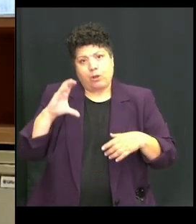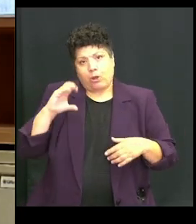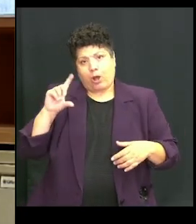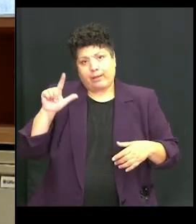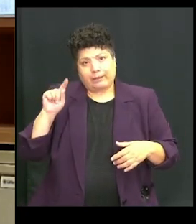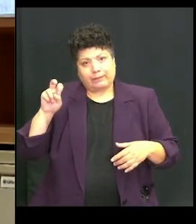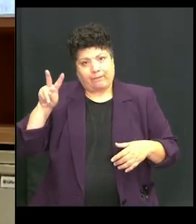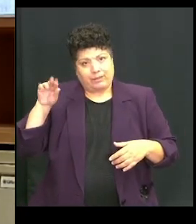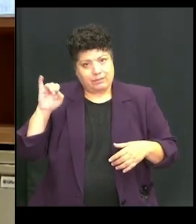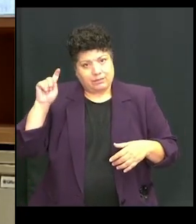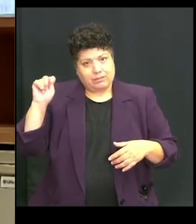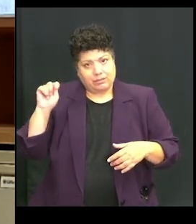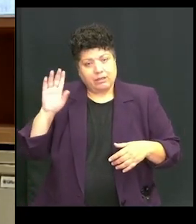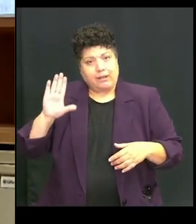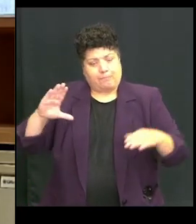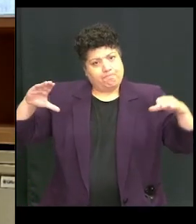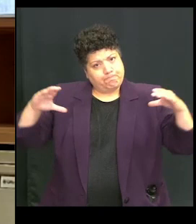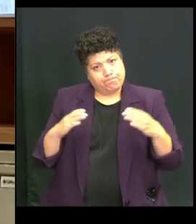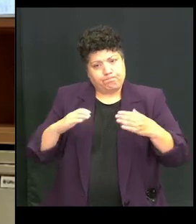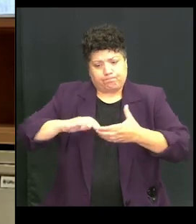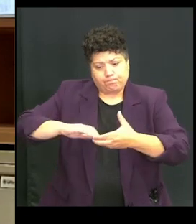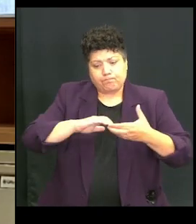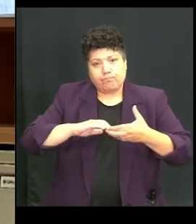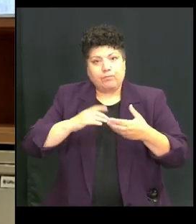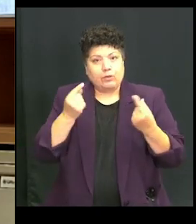through their support for government redistribution.